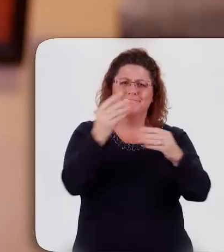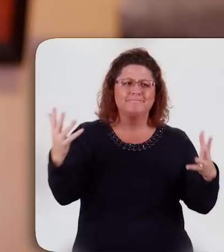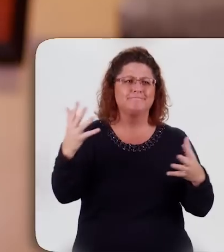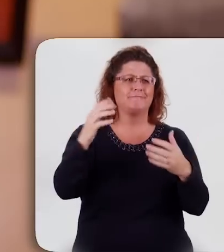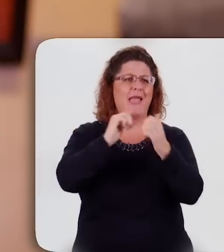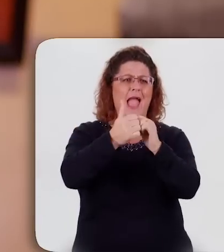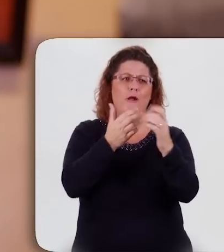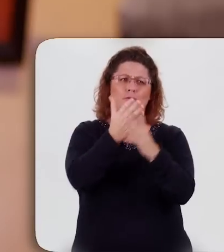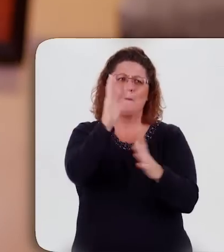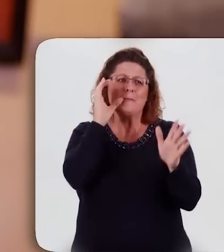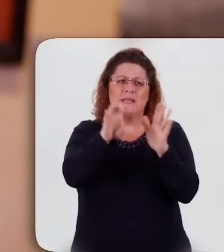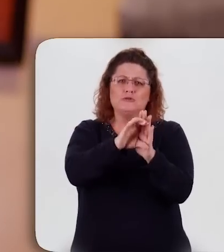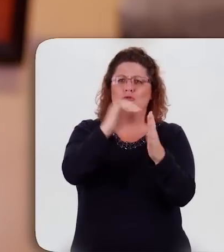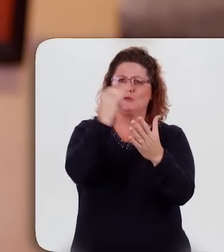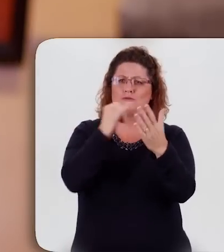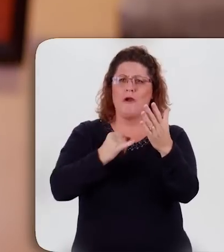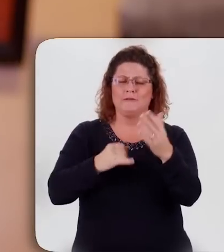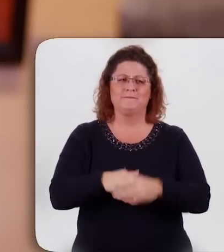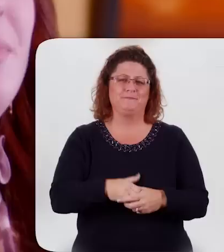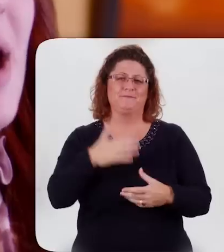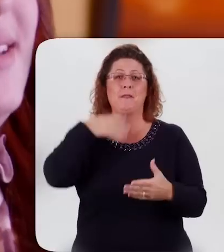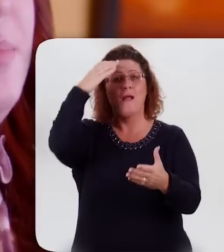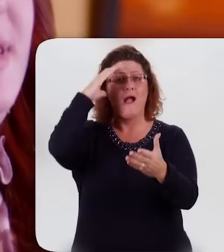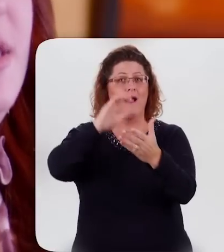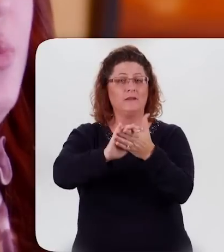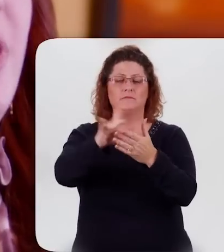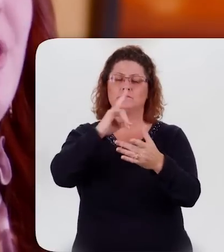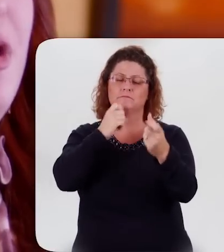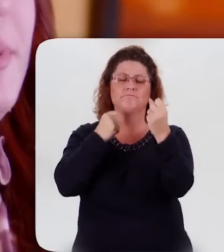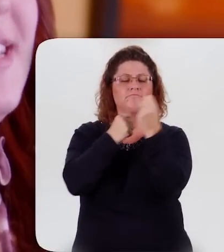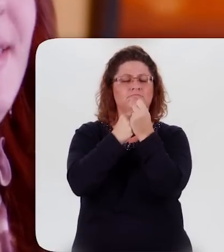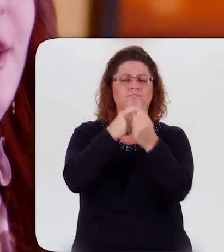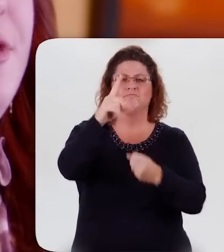through illustration, through drawings. My husband is 100% there for me.